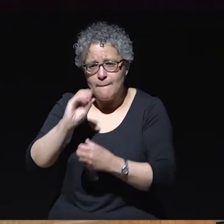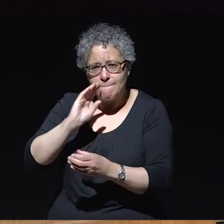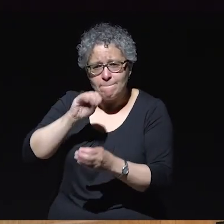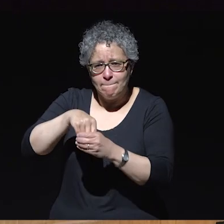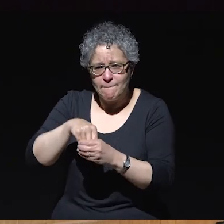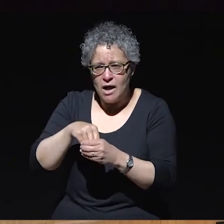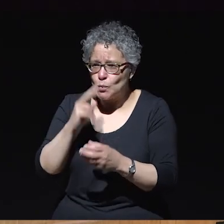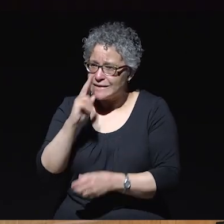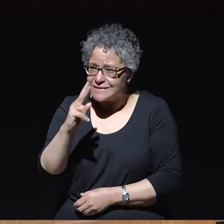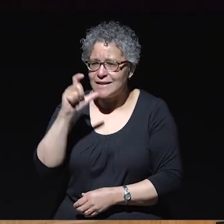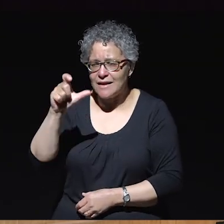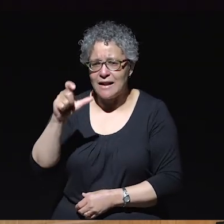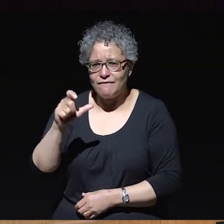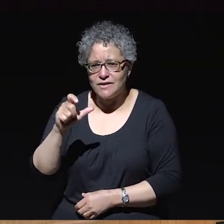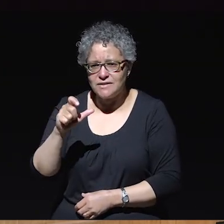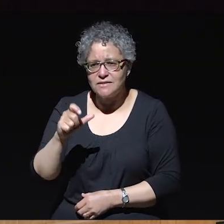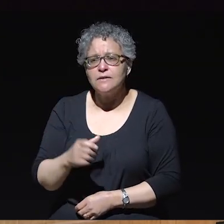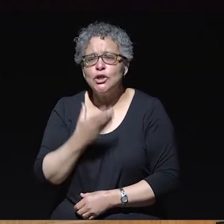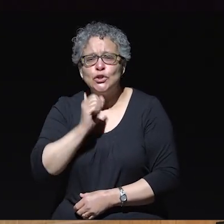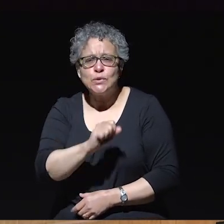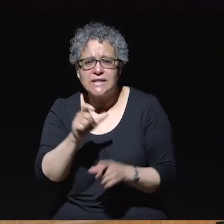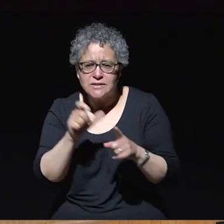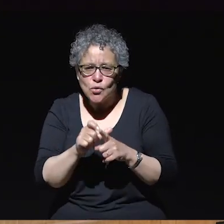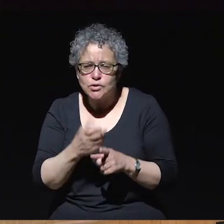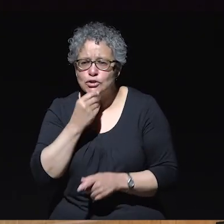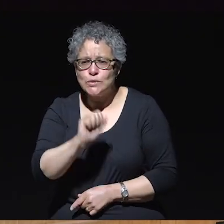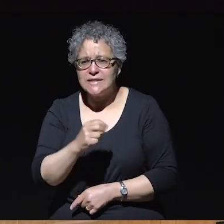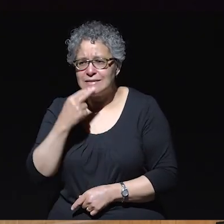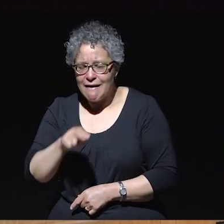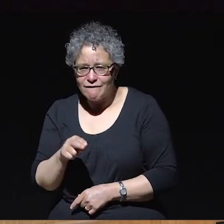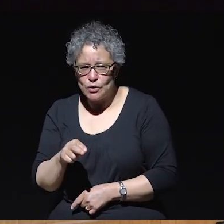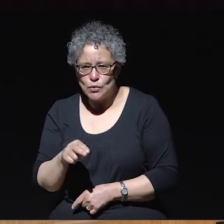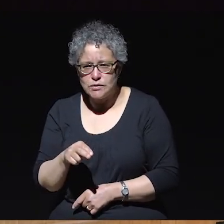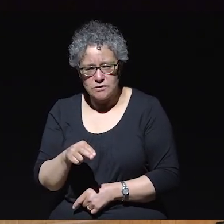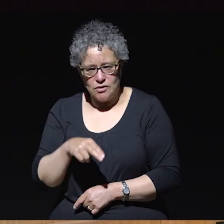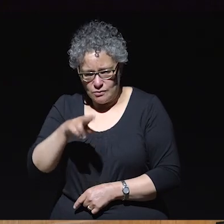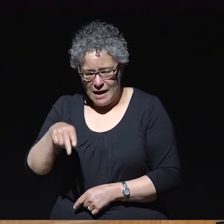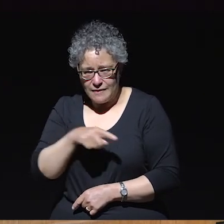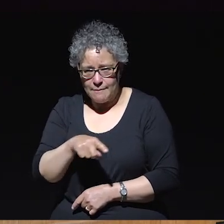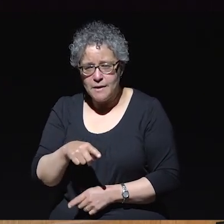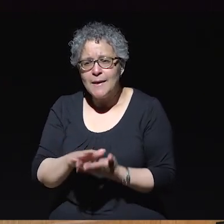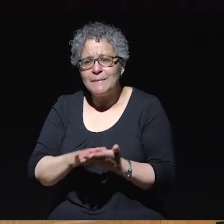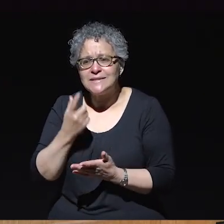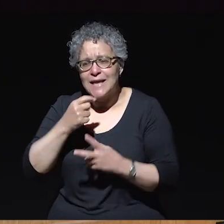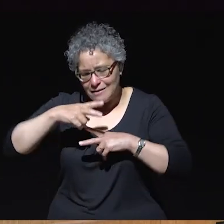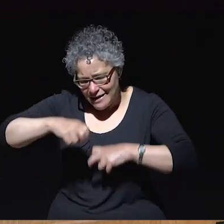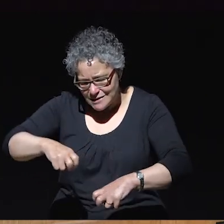And I think using his daughters and using his nephews allowed him to explore art and the practice of picture-making